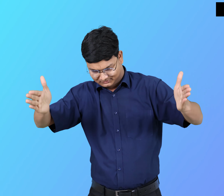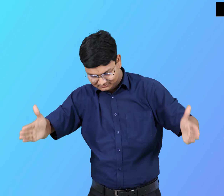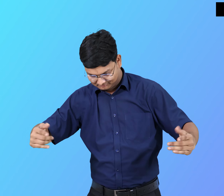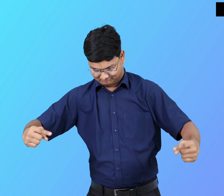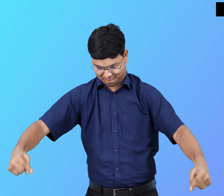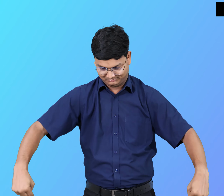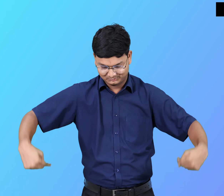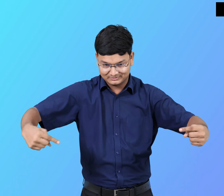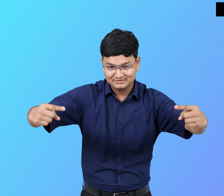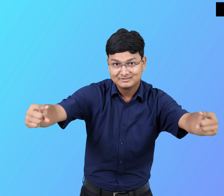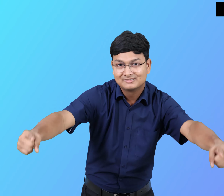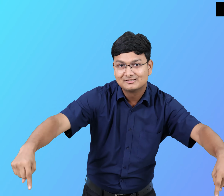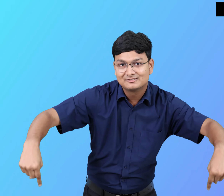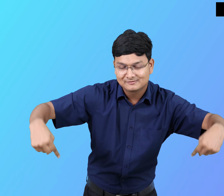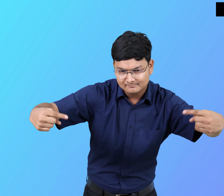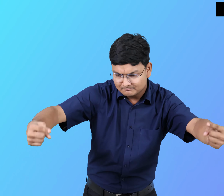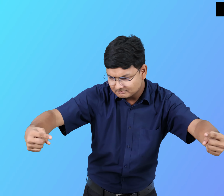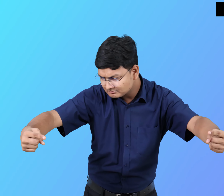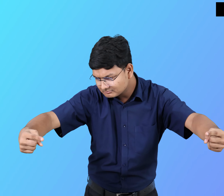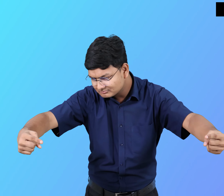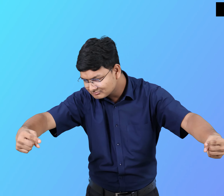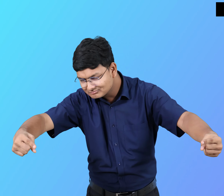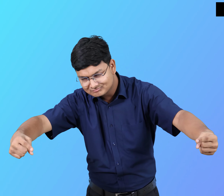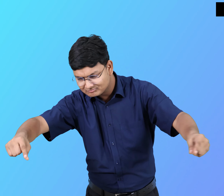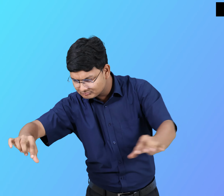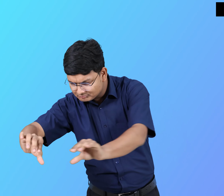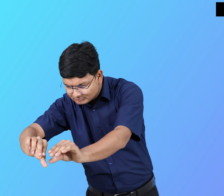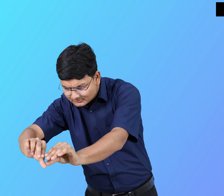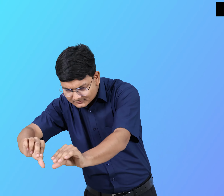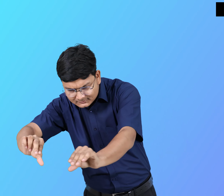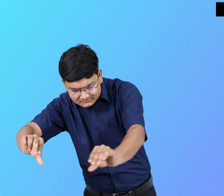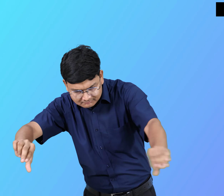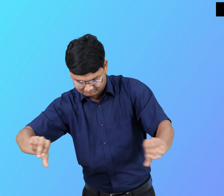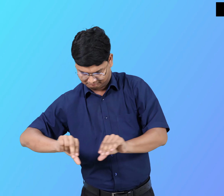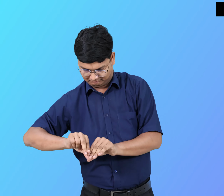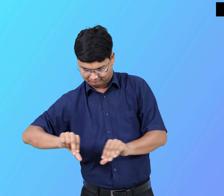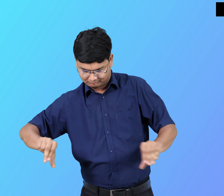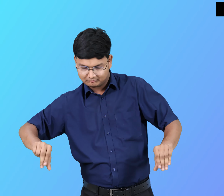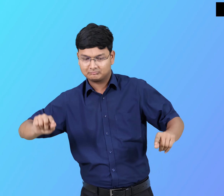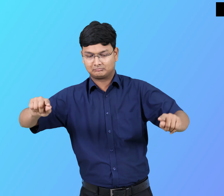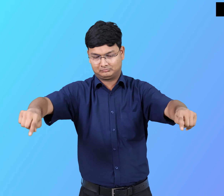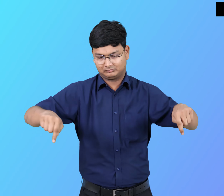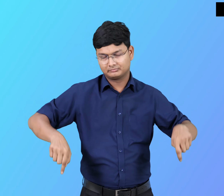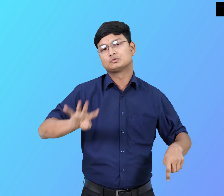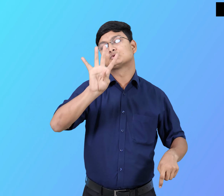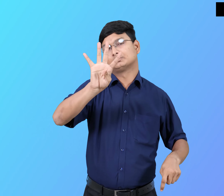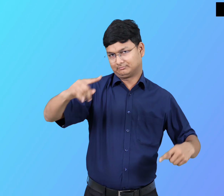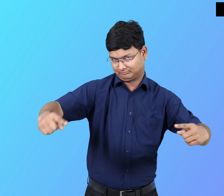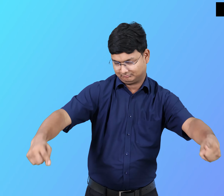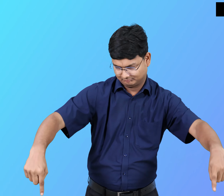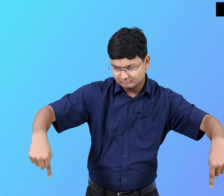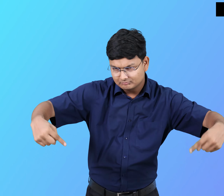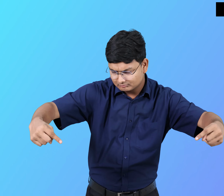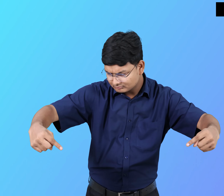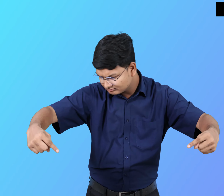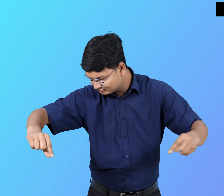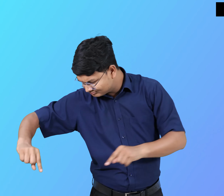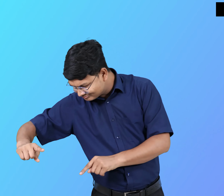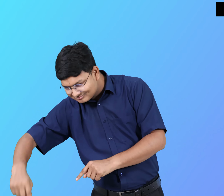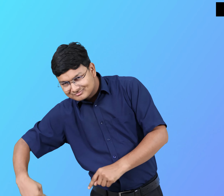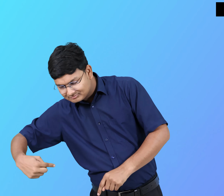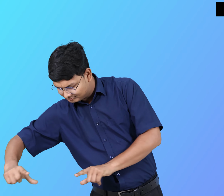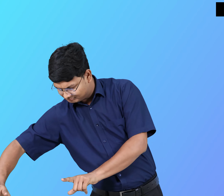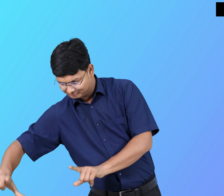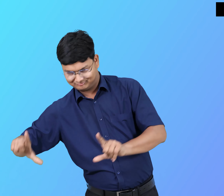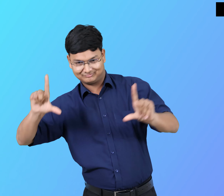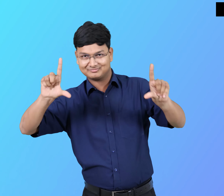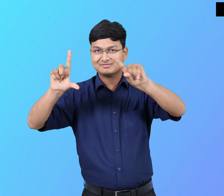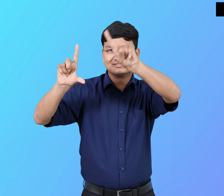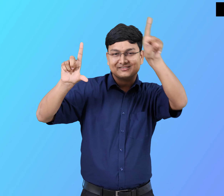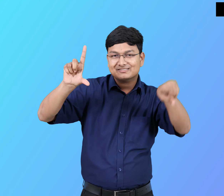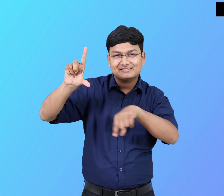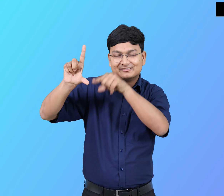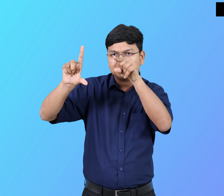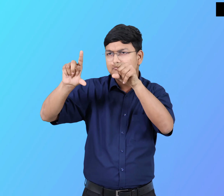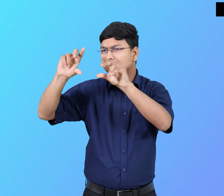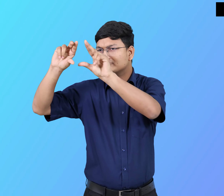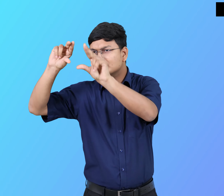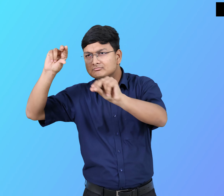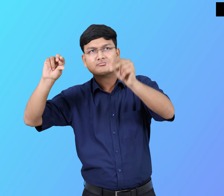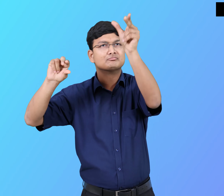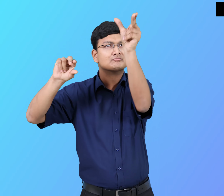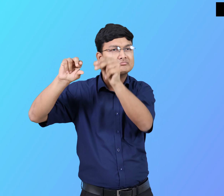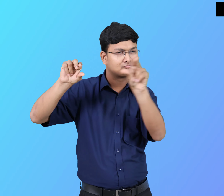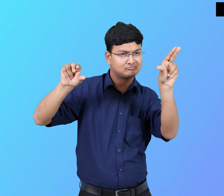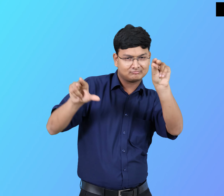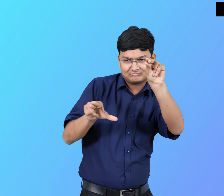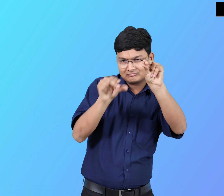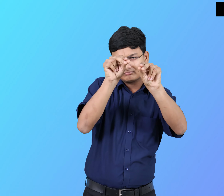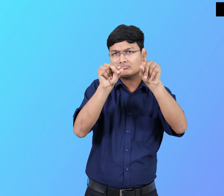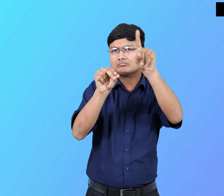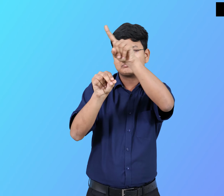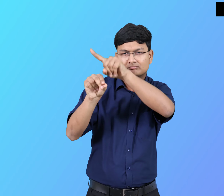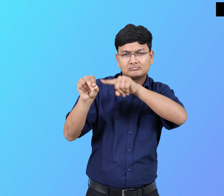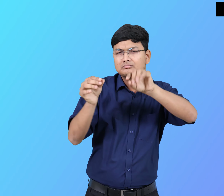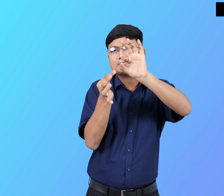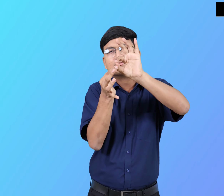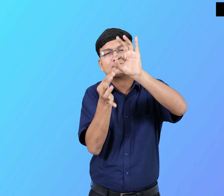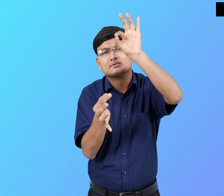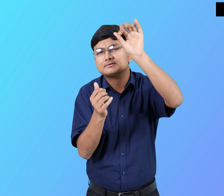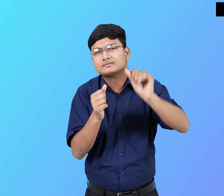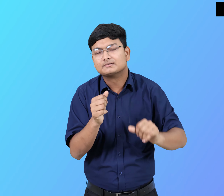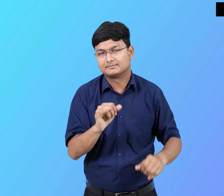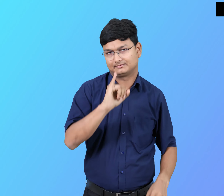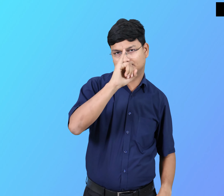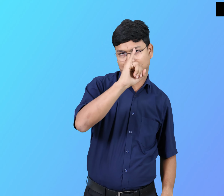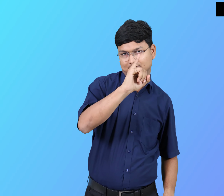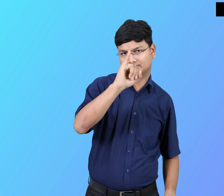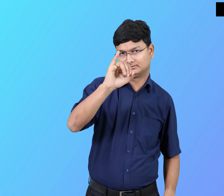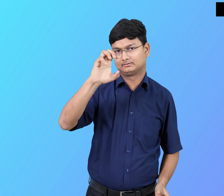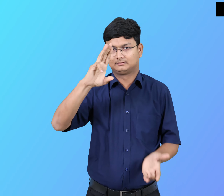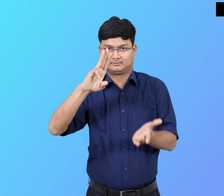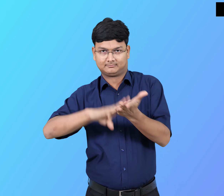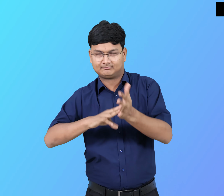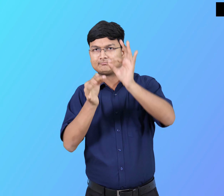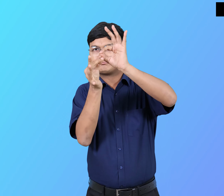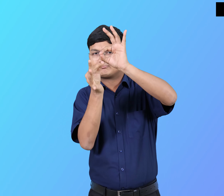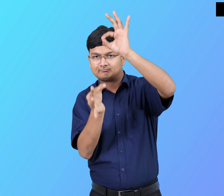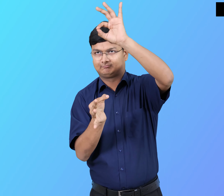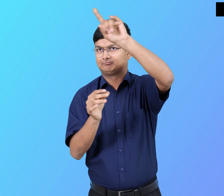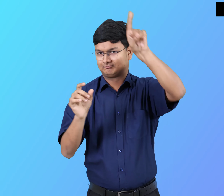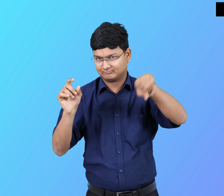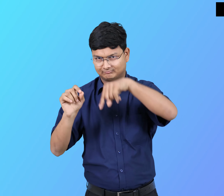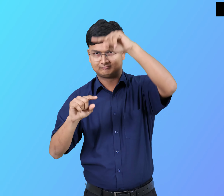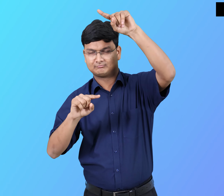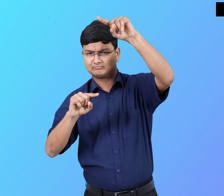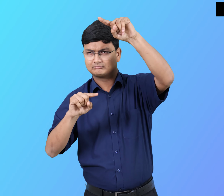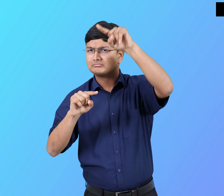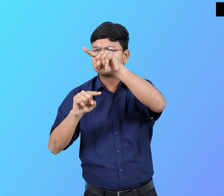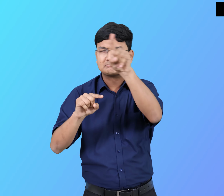There were four wheels under the frame. The wheels were 66 centimetres in diameter. The axles between the wheels were made as one piece with the cart.